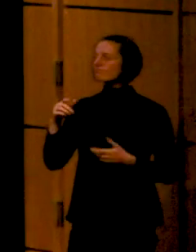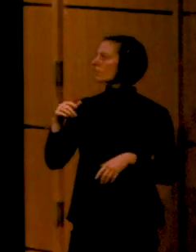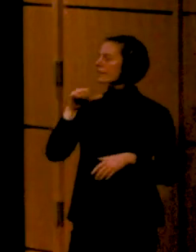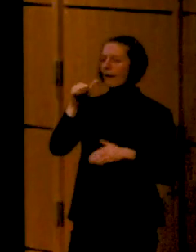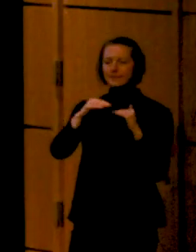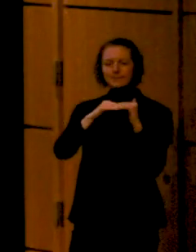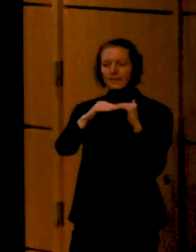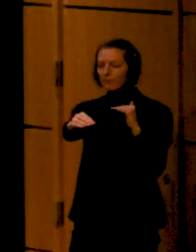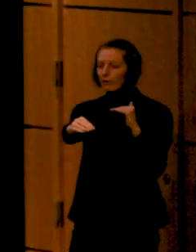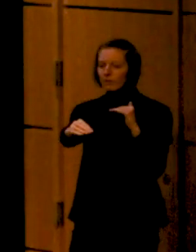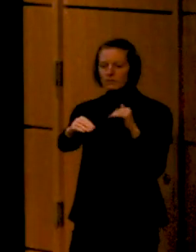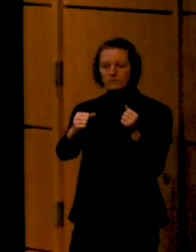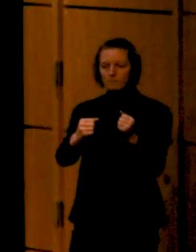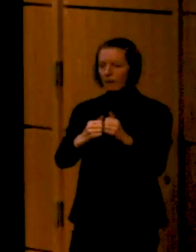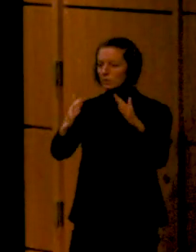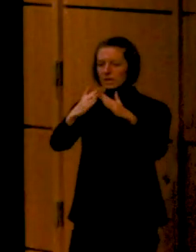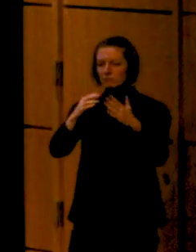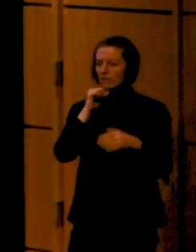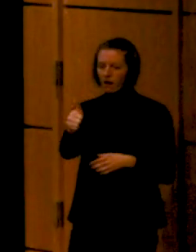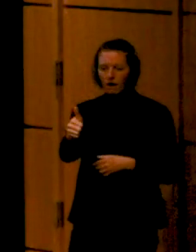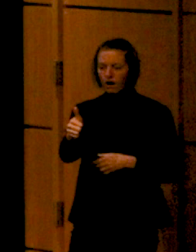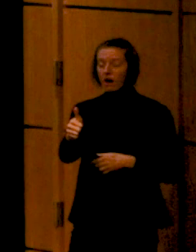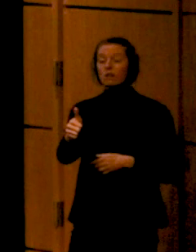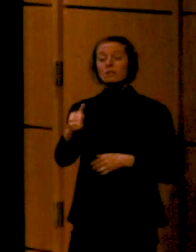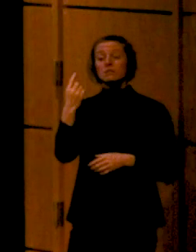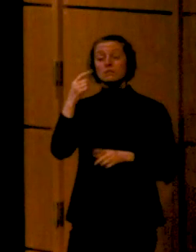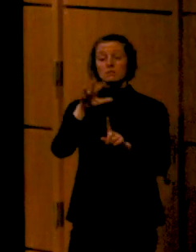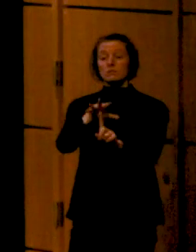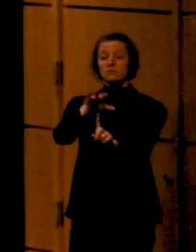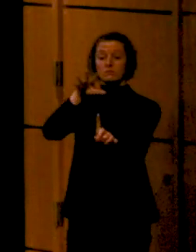And when you view it from a distance, the mountain has substance presence.